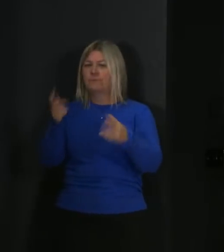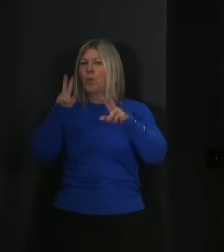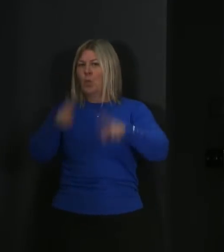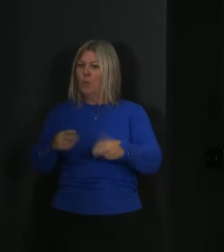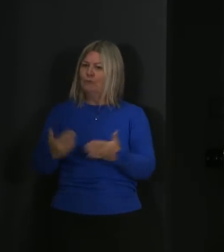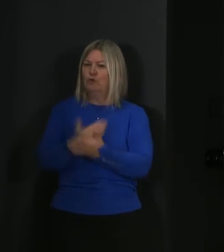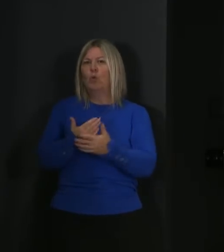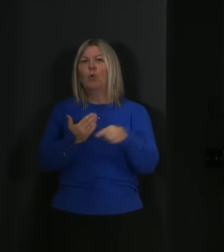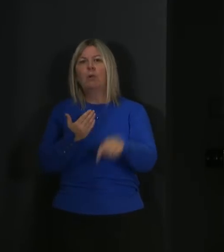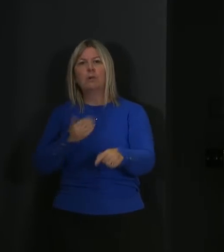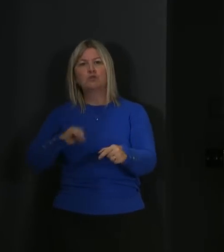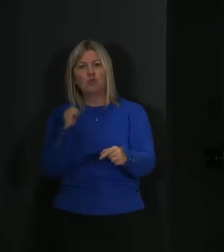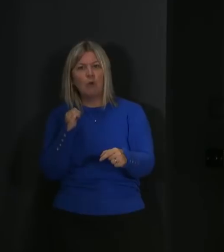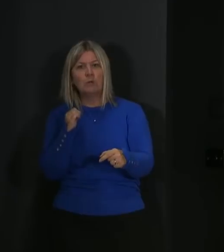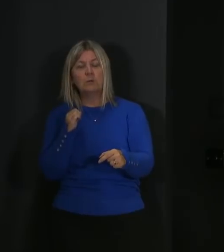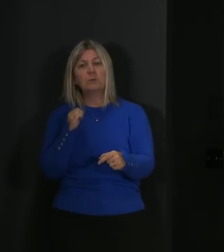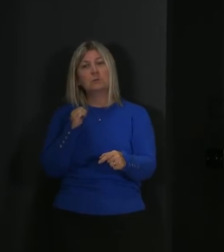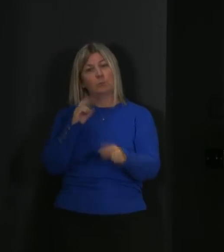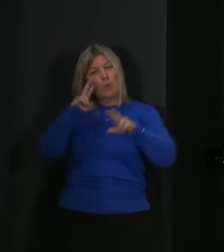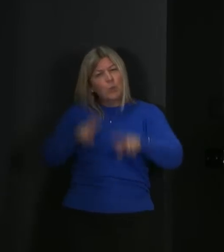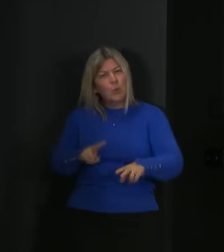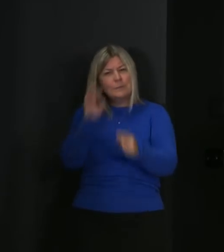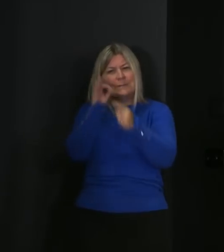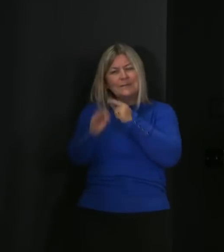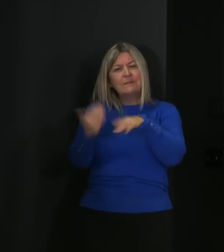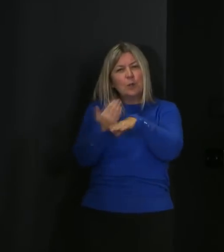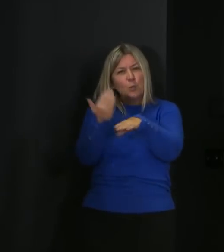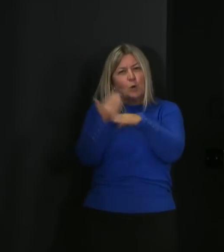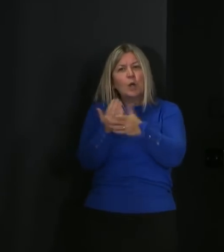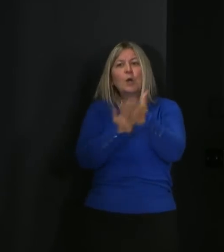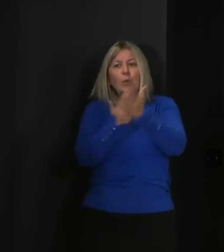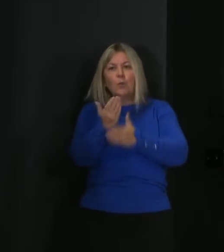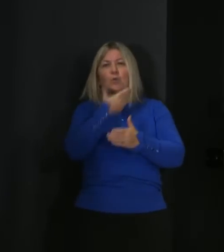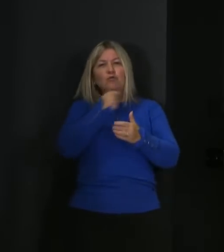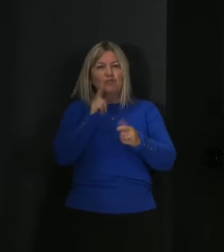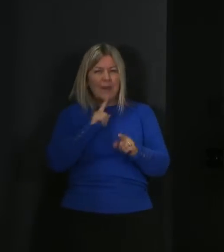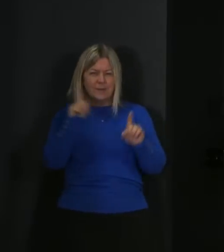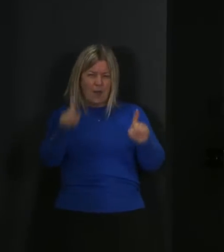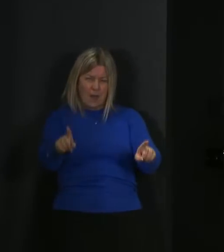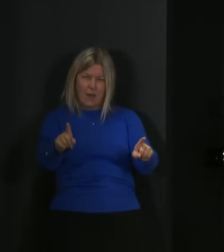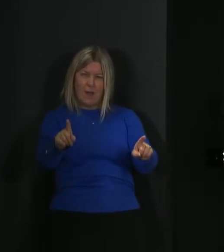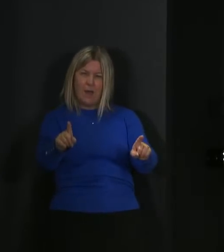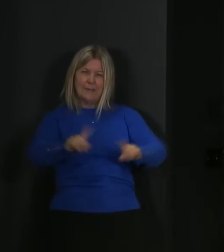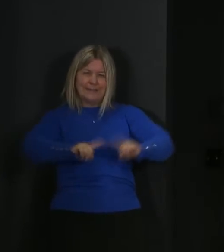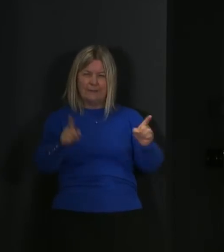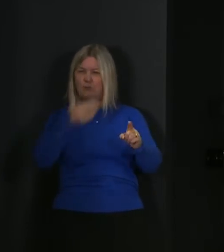at the work we are doing through that gendered lens. To make sure that we re looking at every